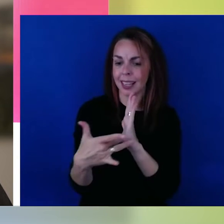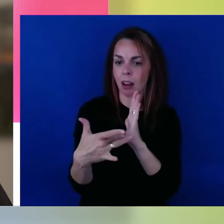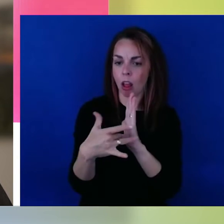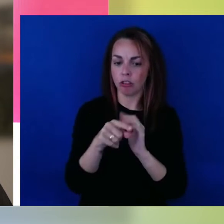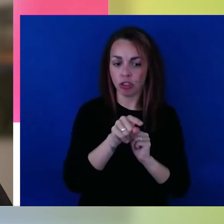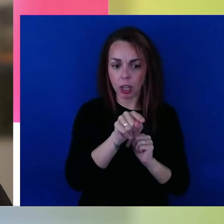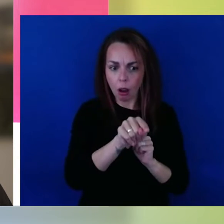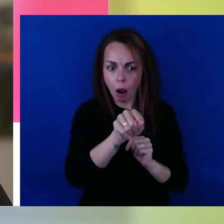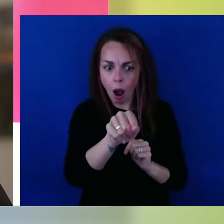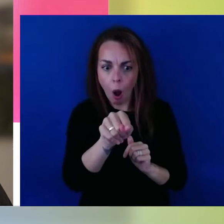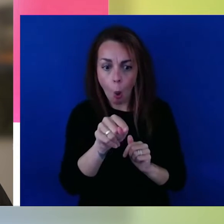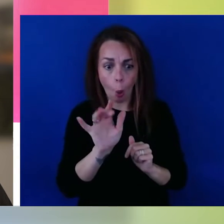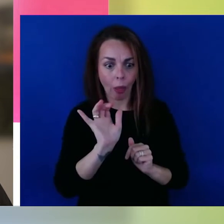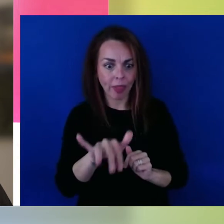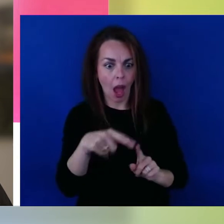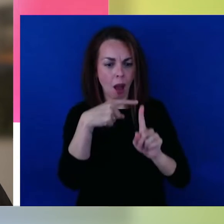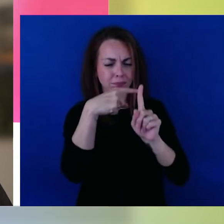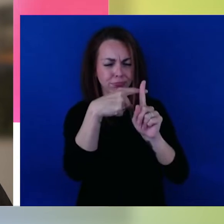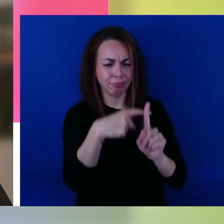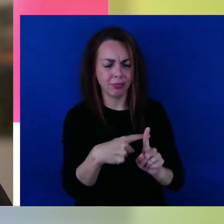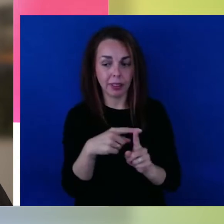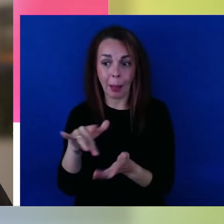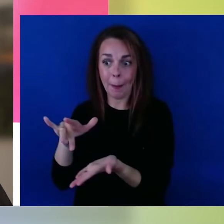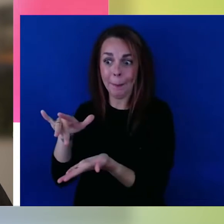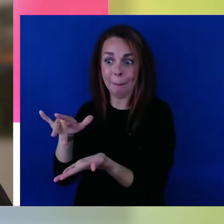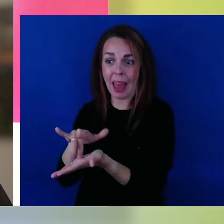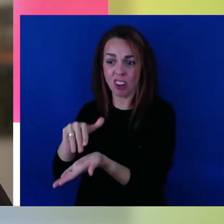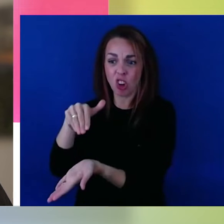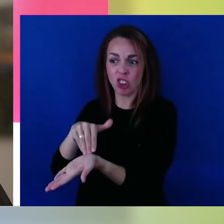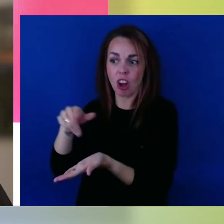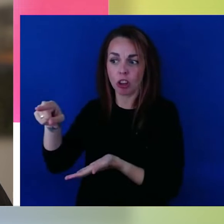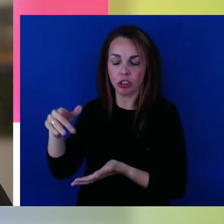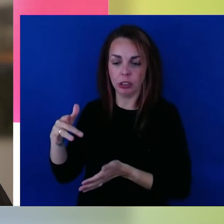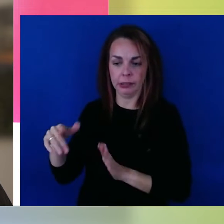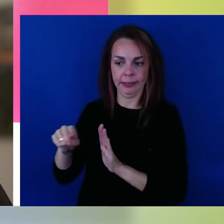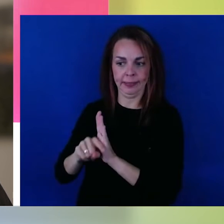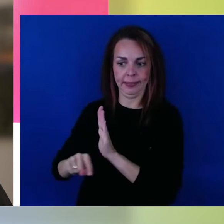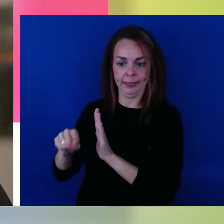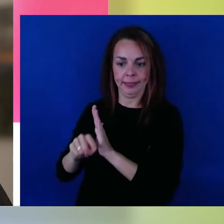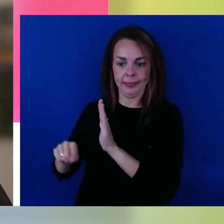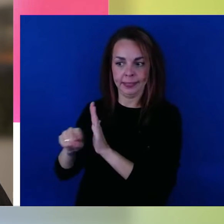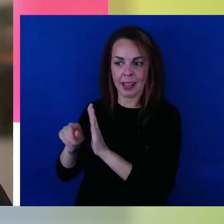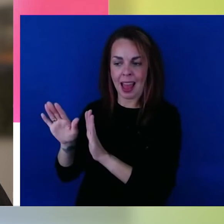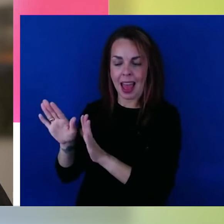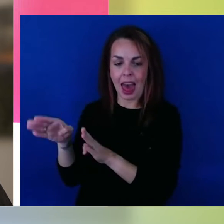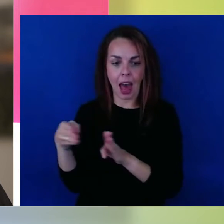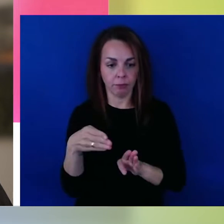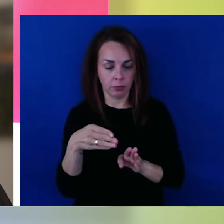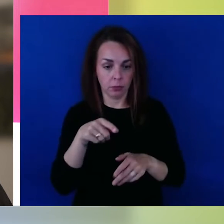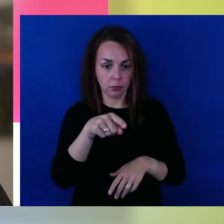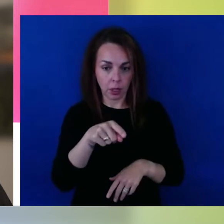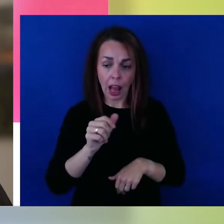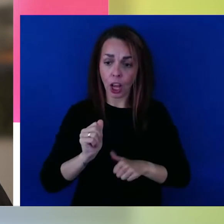than my medical doctors had offered. I found that with the use of life-sustaining equipment